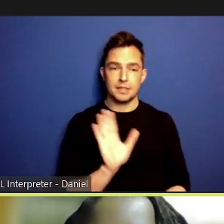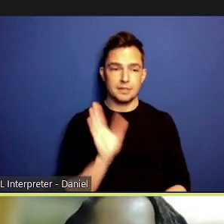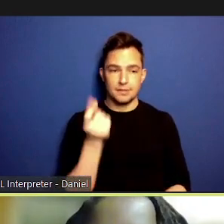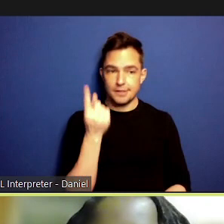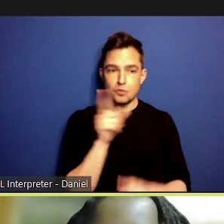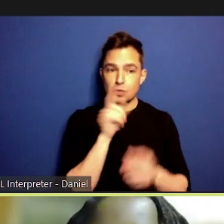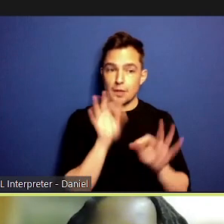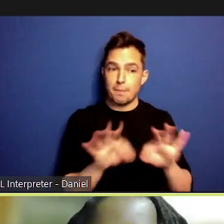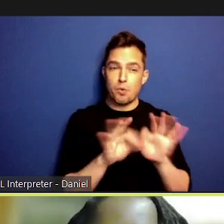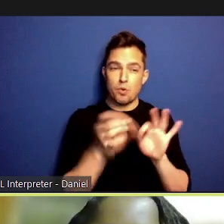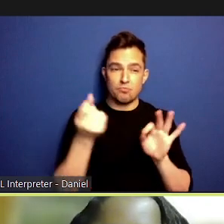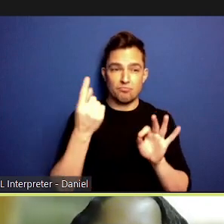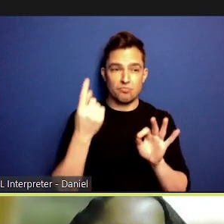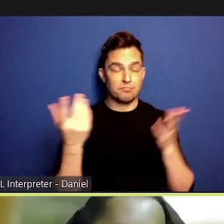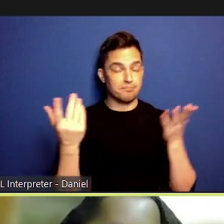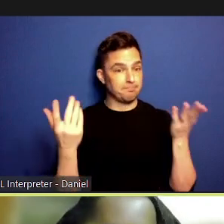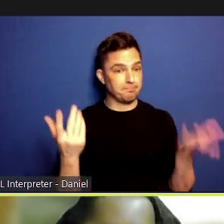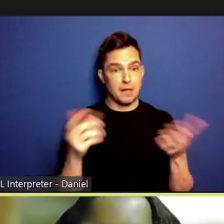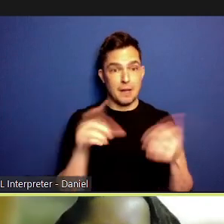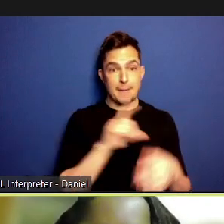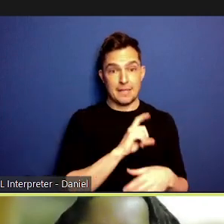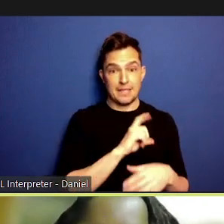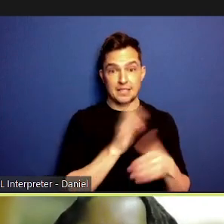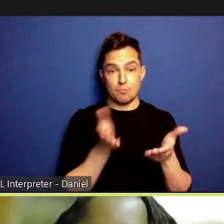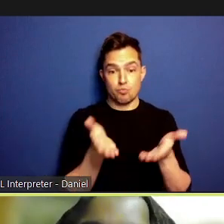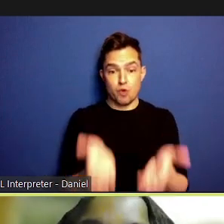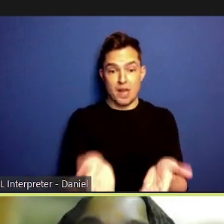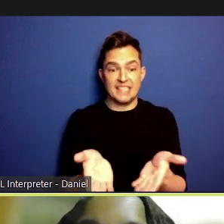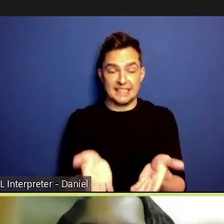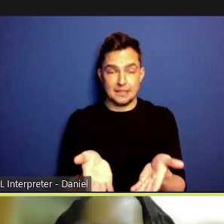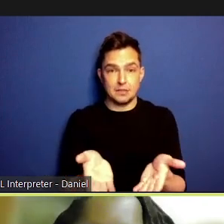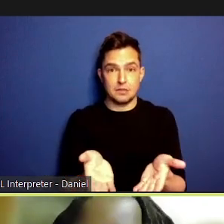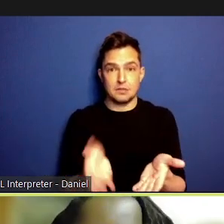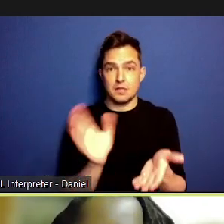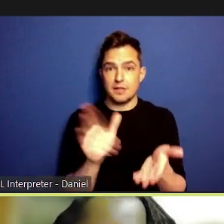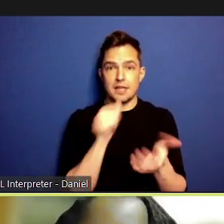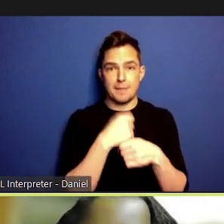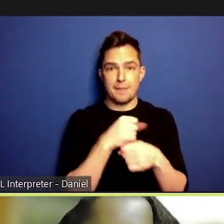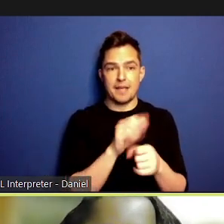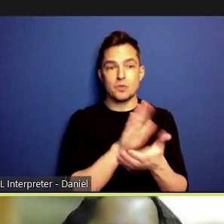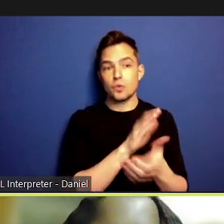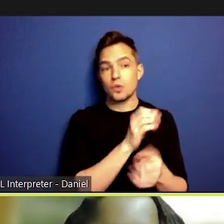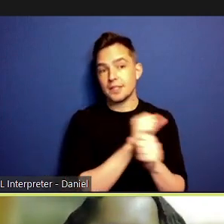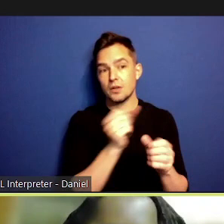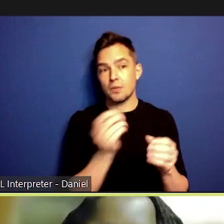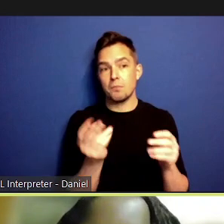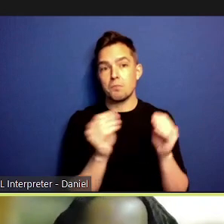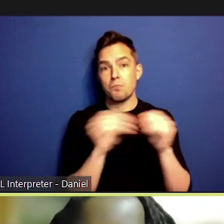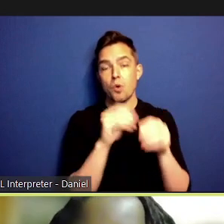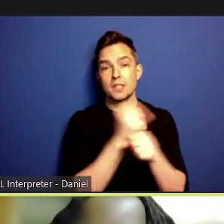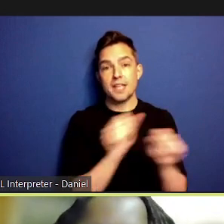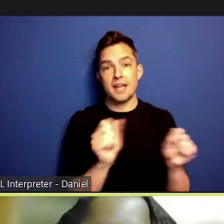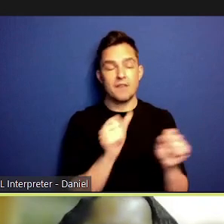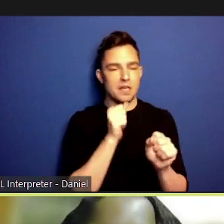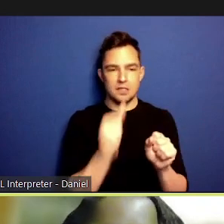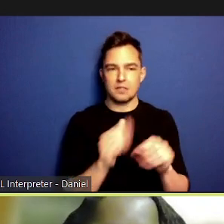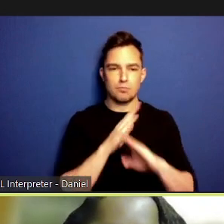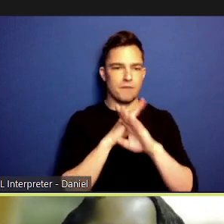that police presence does not make schools safer, and it does not prevent violence. Instead,